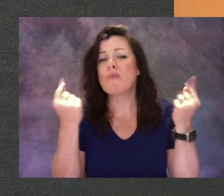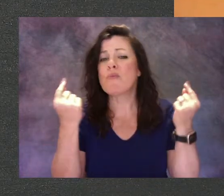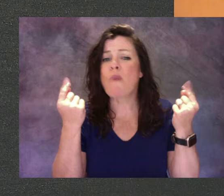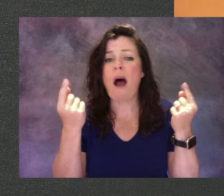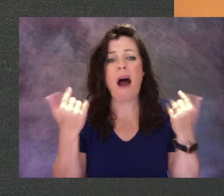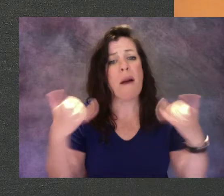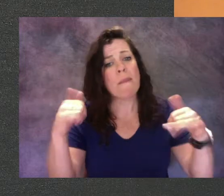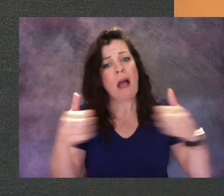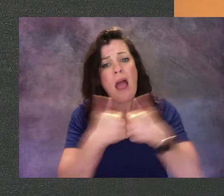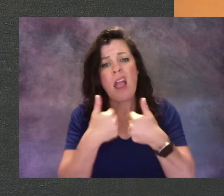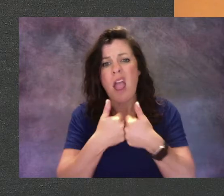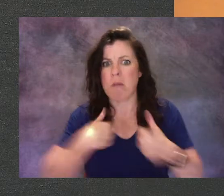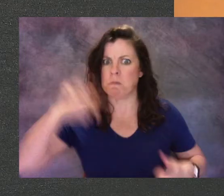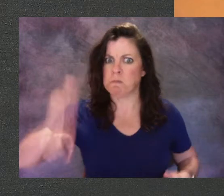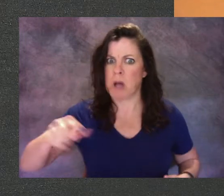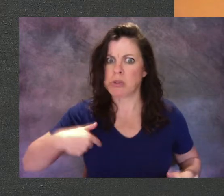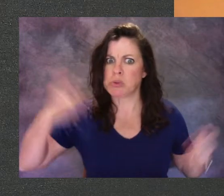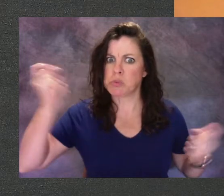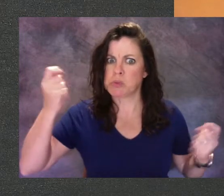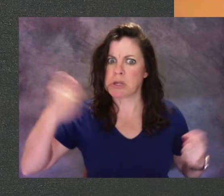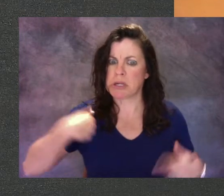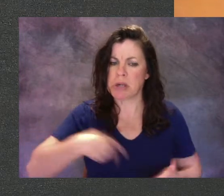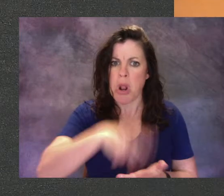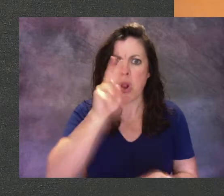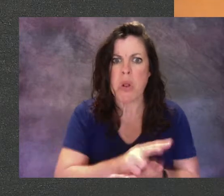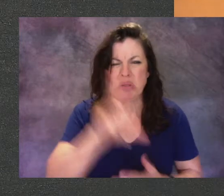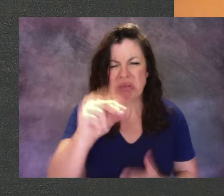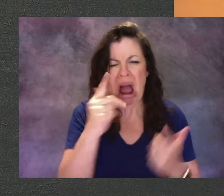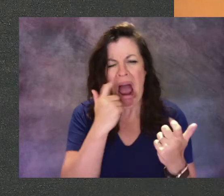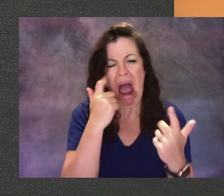and he does not boast when he wins.